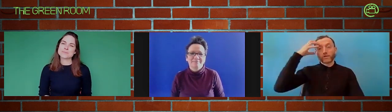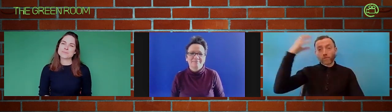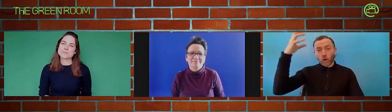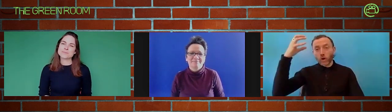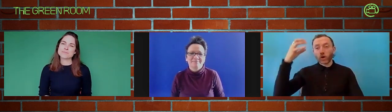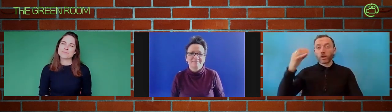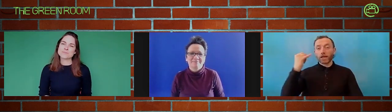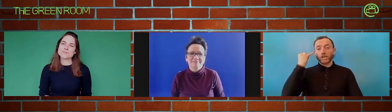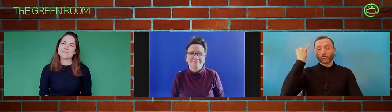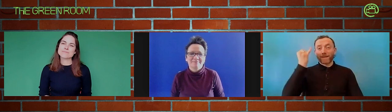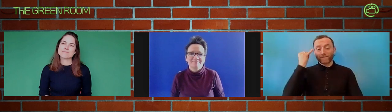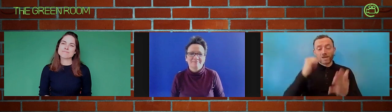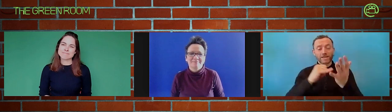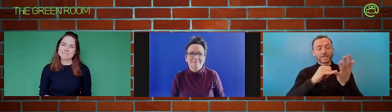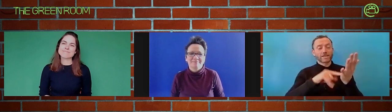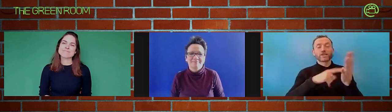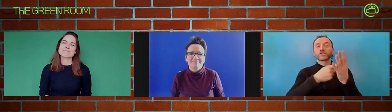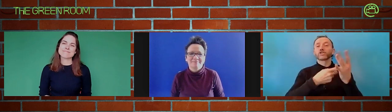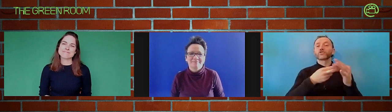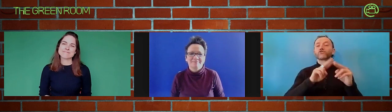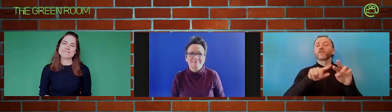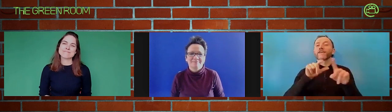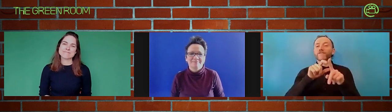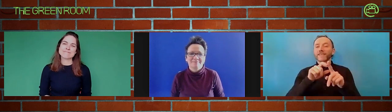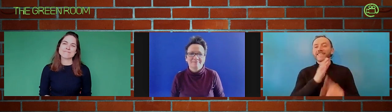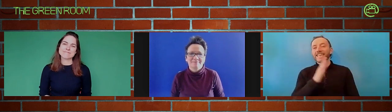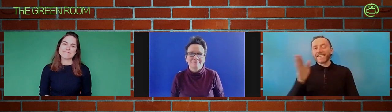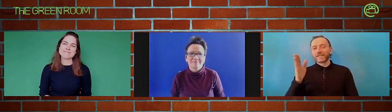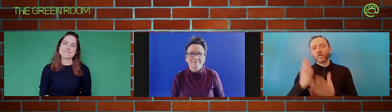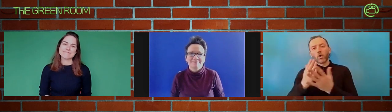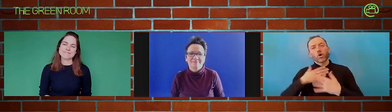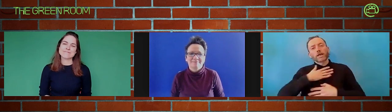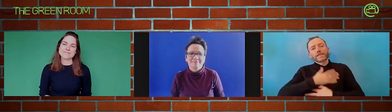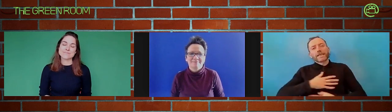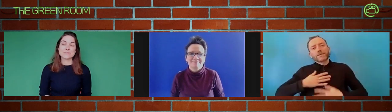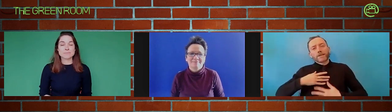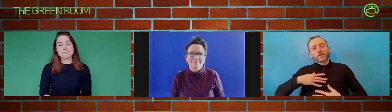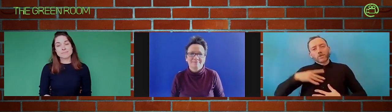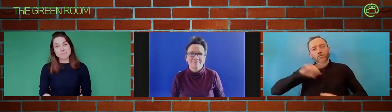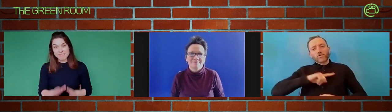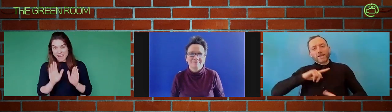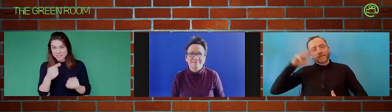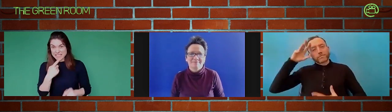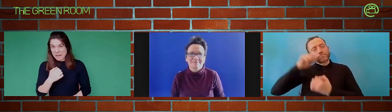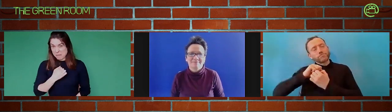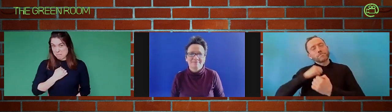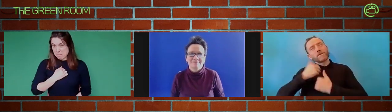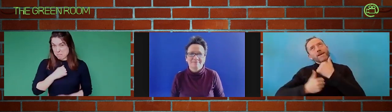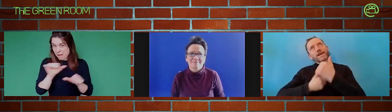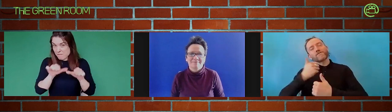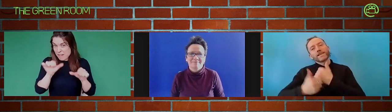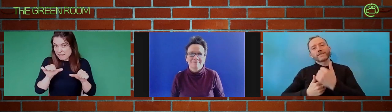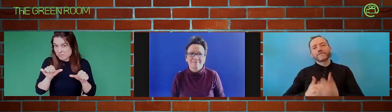Yeah. That's my favorite Green Room. I have to say I think my favorite Green Room is, for sentimental reasons too